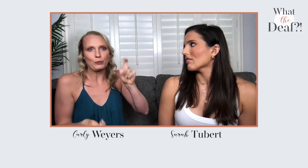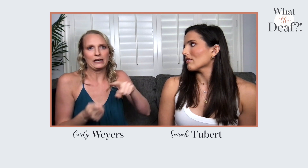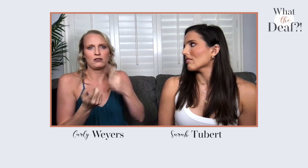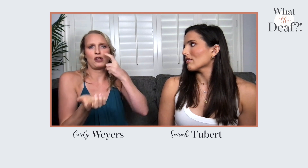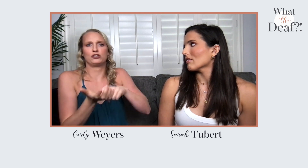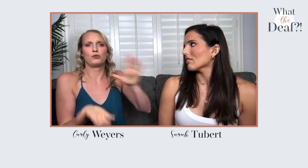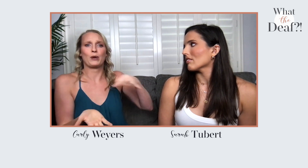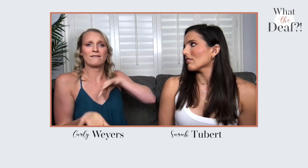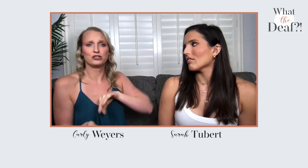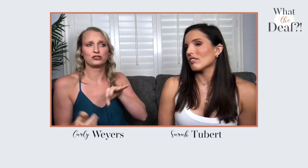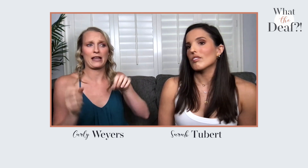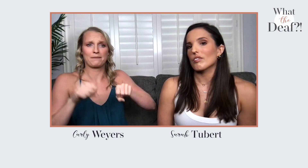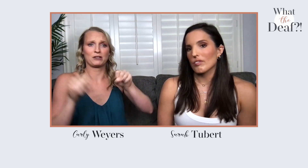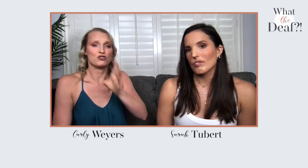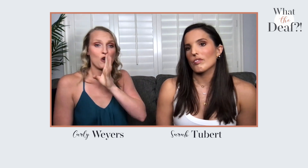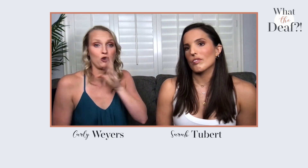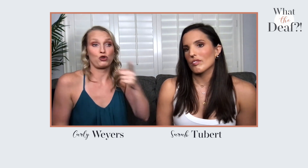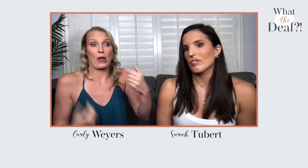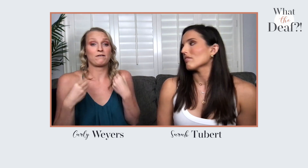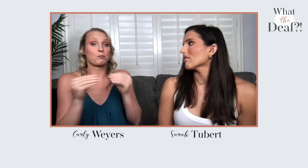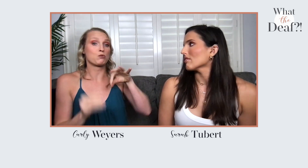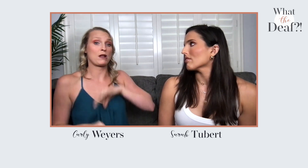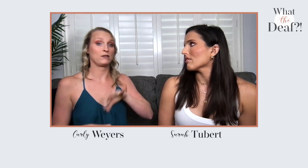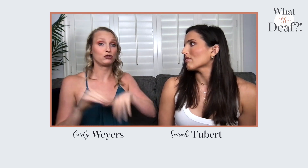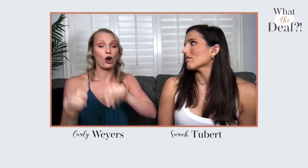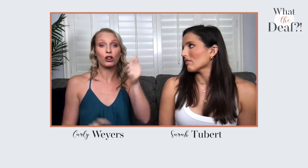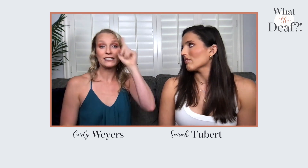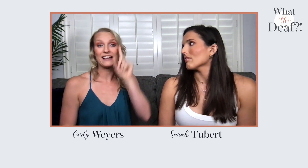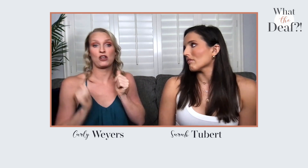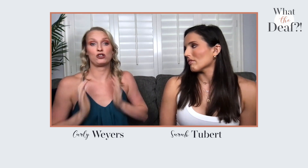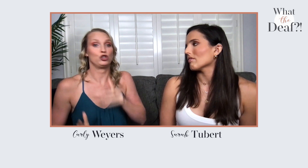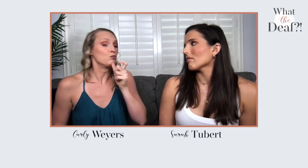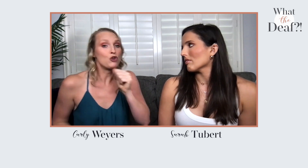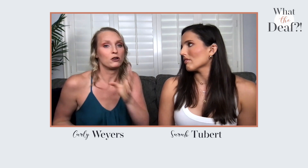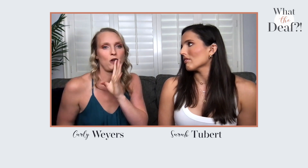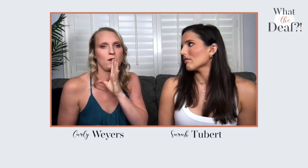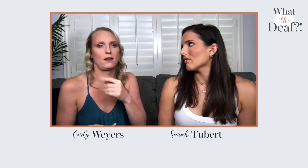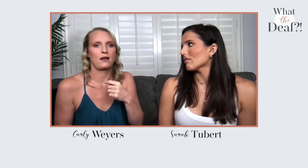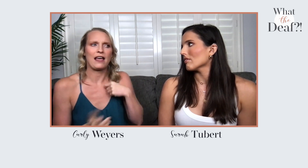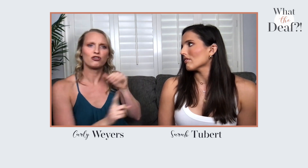"Sarah, you need to acknowledge your privileges. You're capable of speaking. You have more privileges than other deaf actors who don't speak."